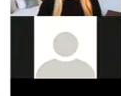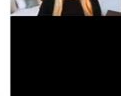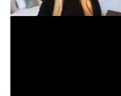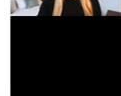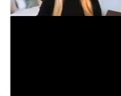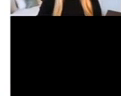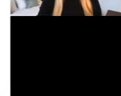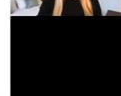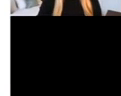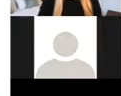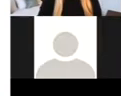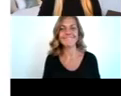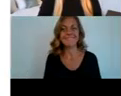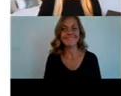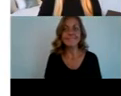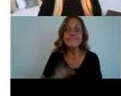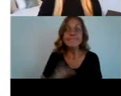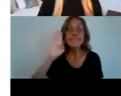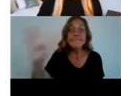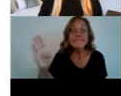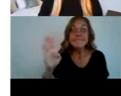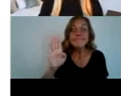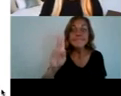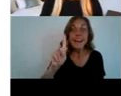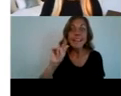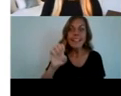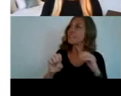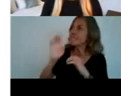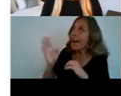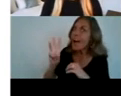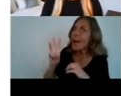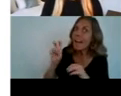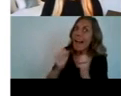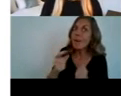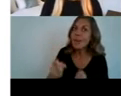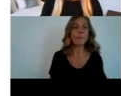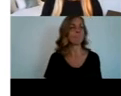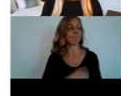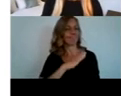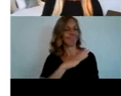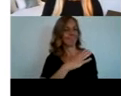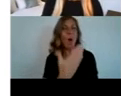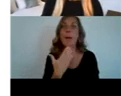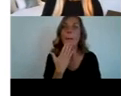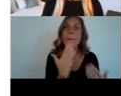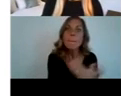Hi, Katelin. Hi, how are you doing?